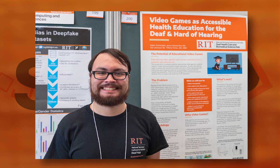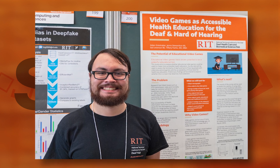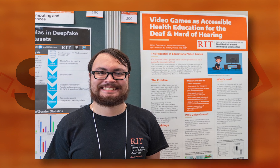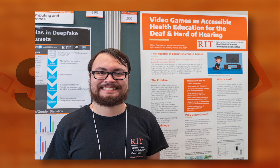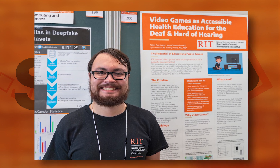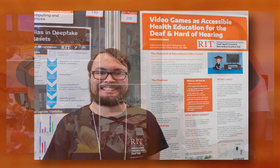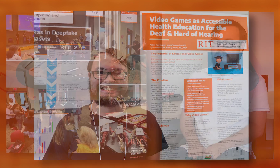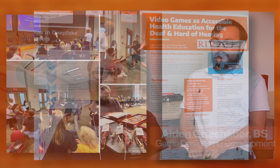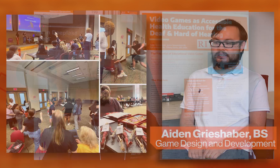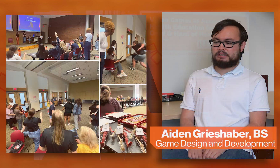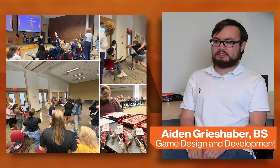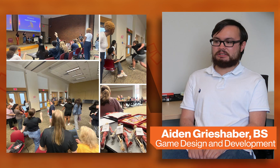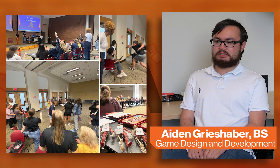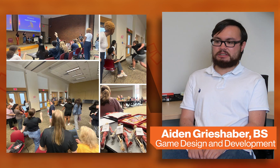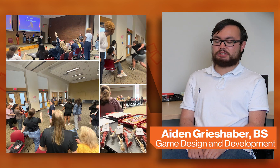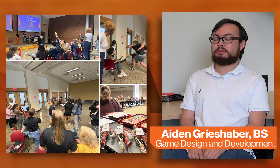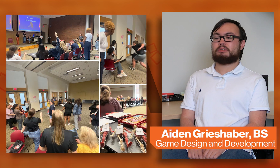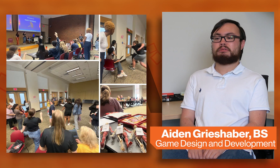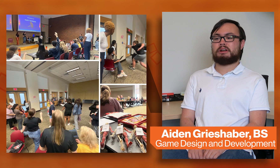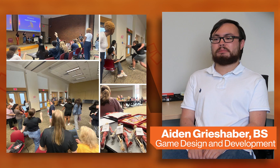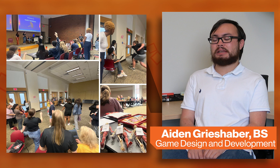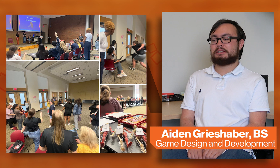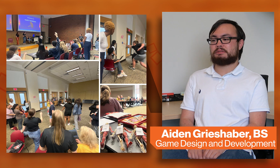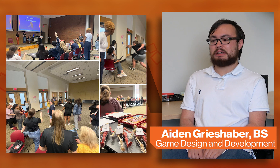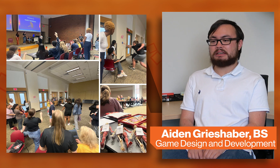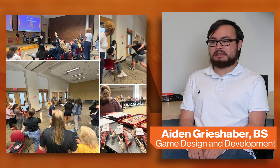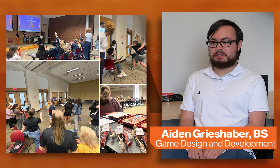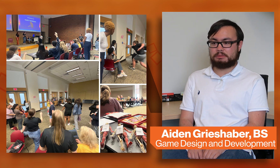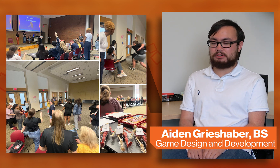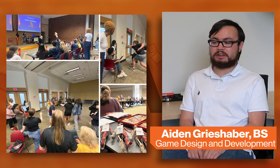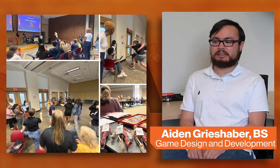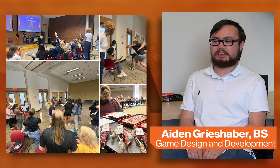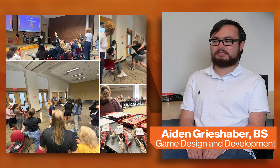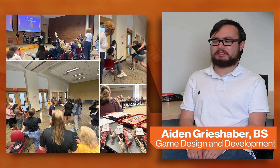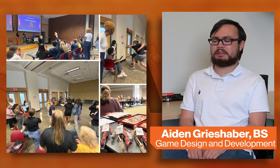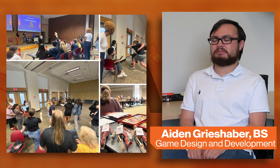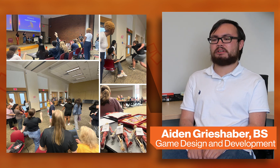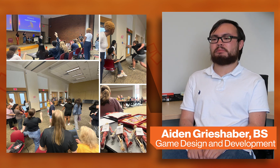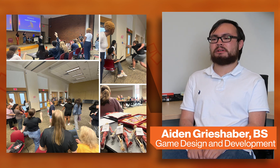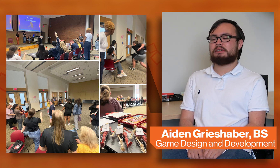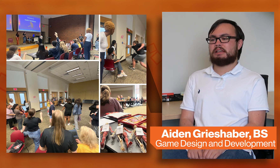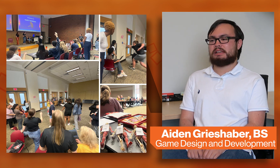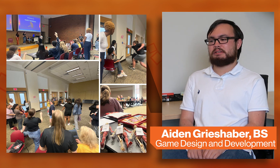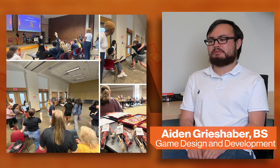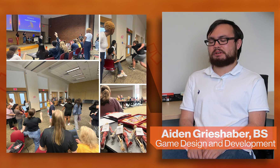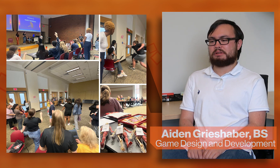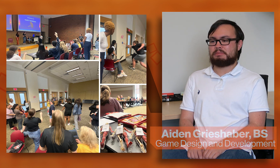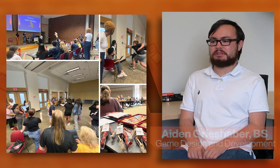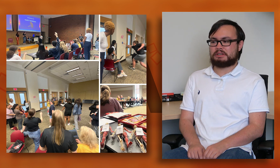But, the SHARP program has made it easy, providing everything from a very basic